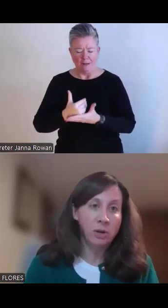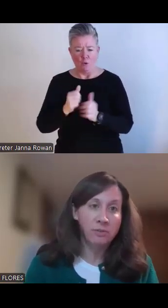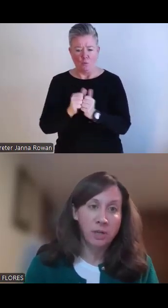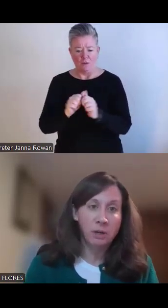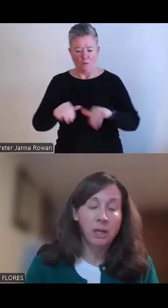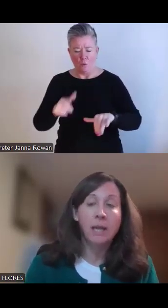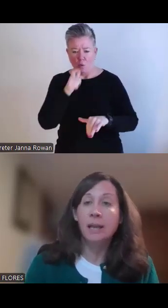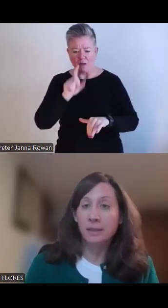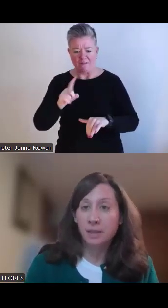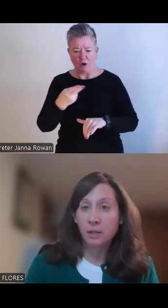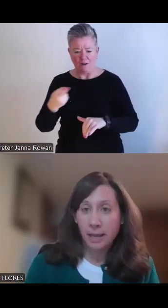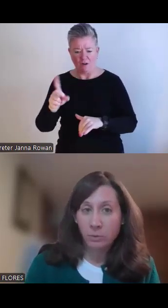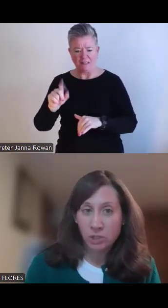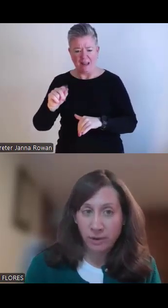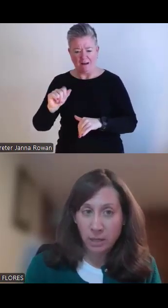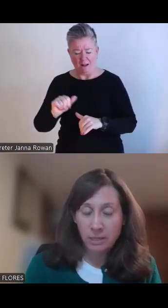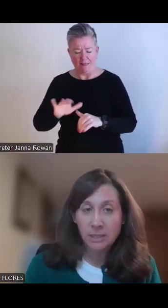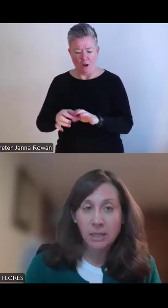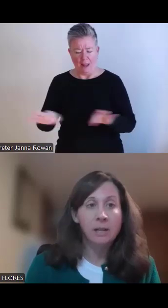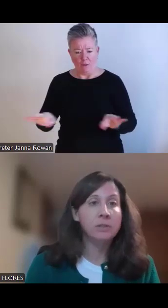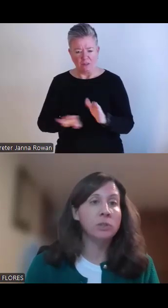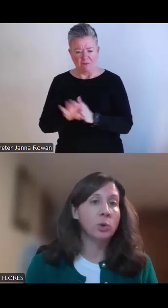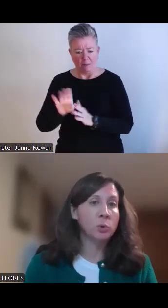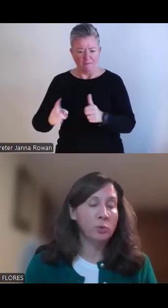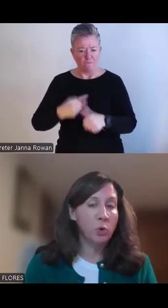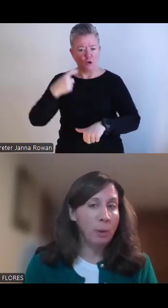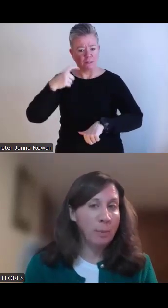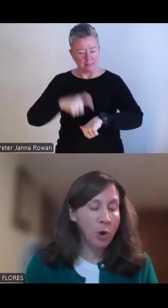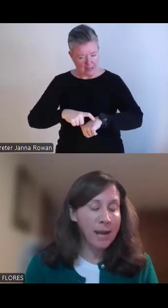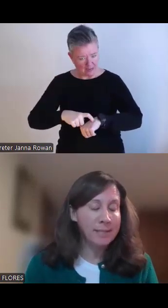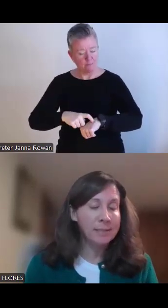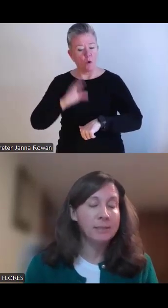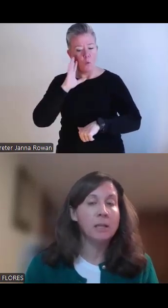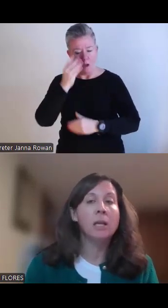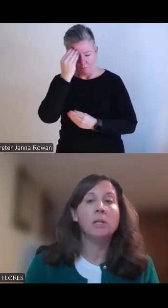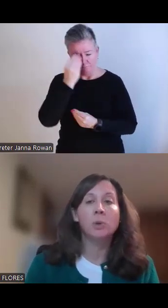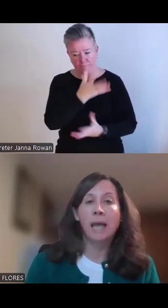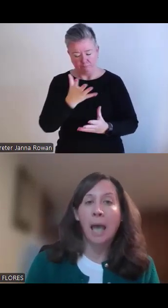or hard of hearing and their language development. This is going to inform our practice. It's going